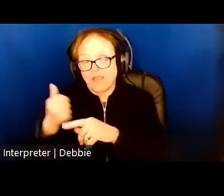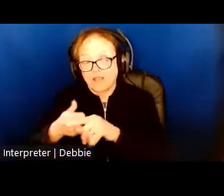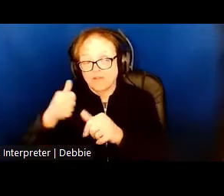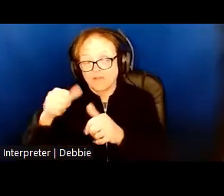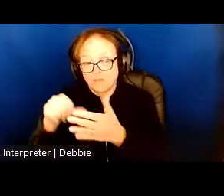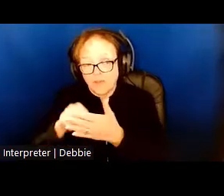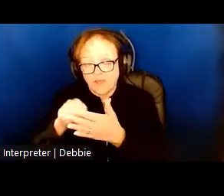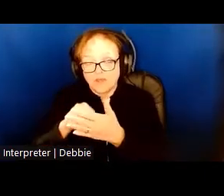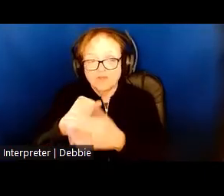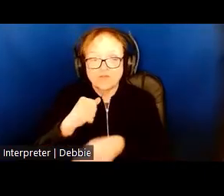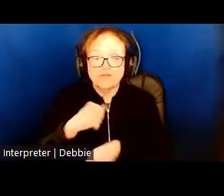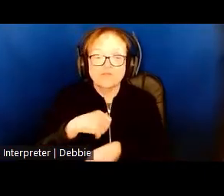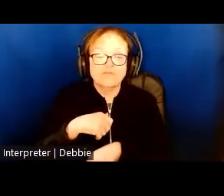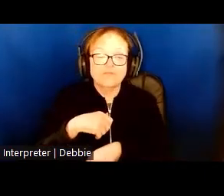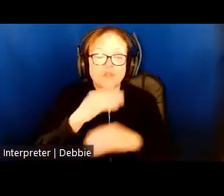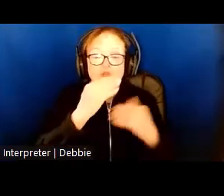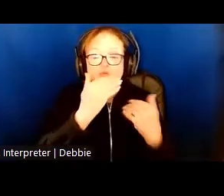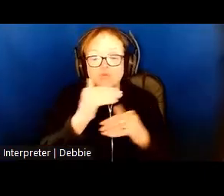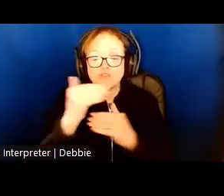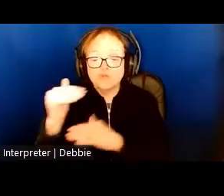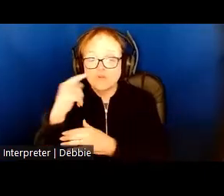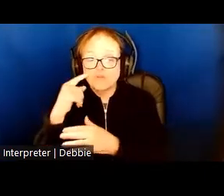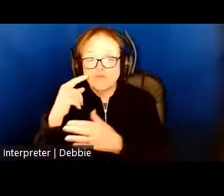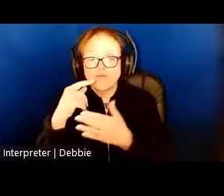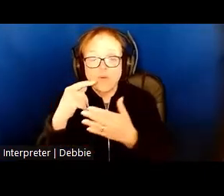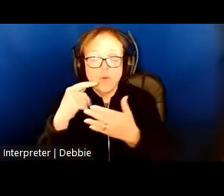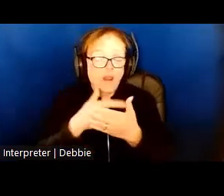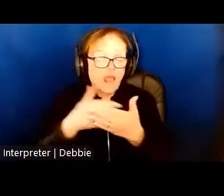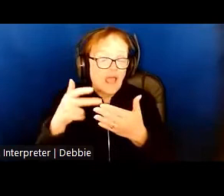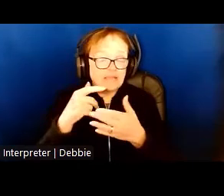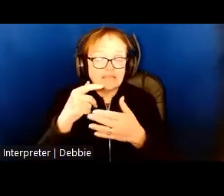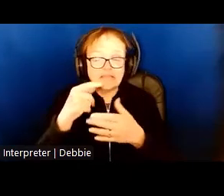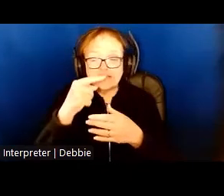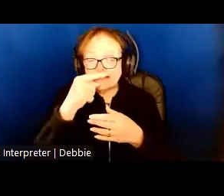There are no restrictions on line spacing; single or double spacing are acceptable as